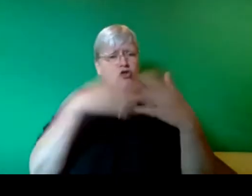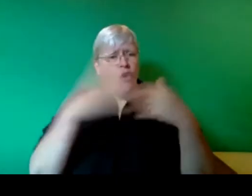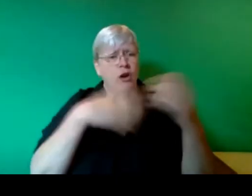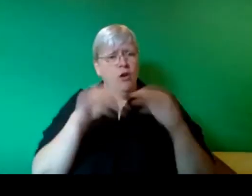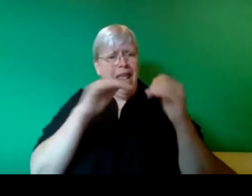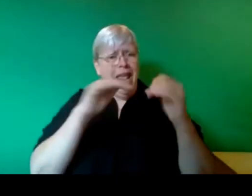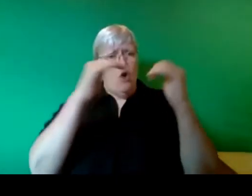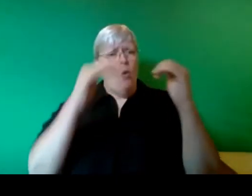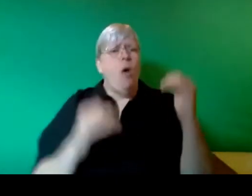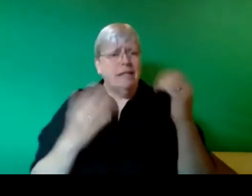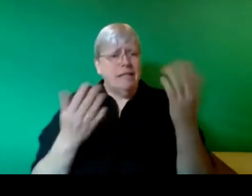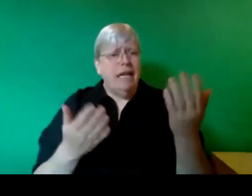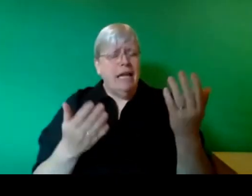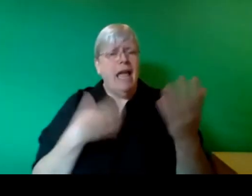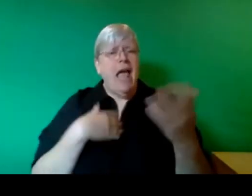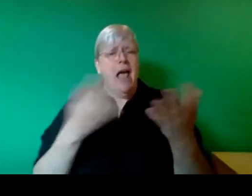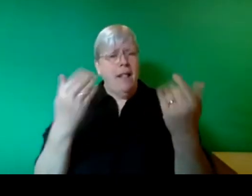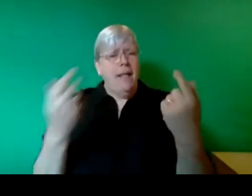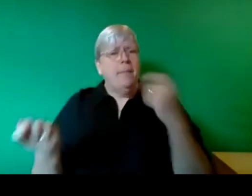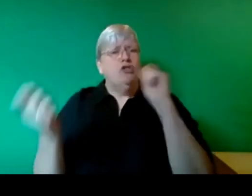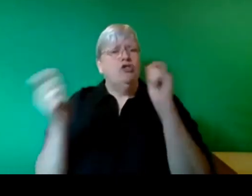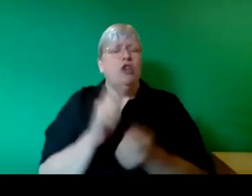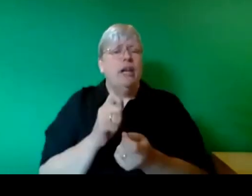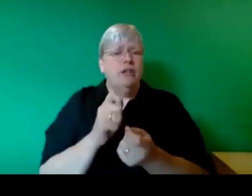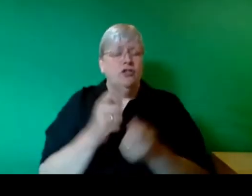It's now less than two months until the COP begins